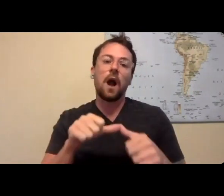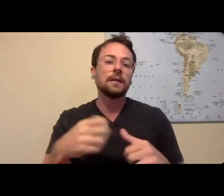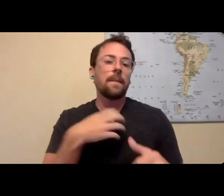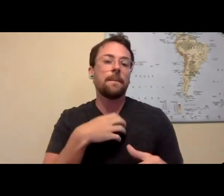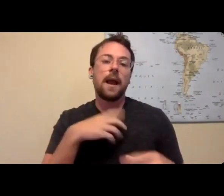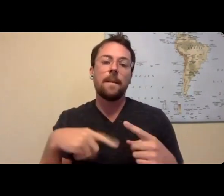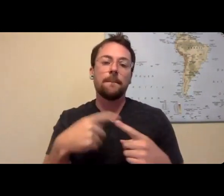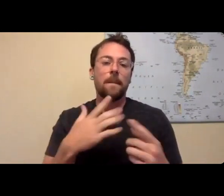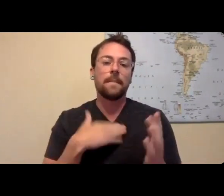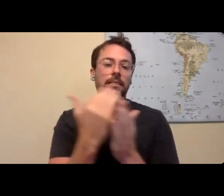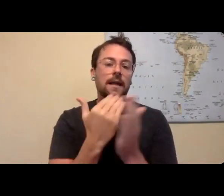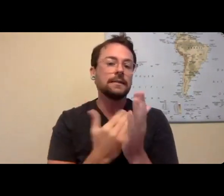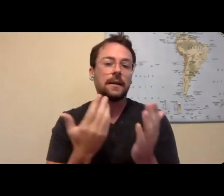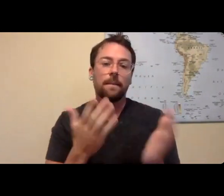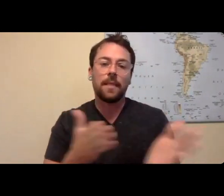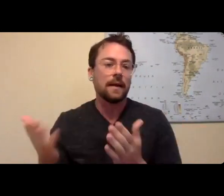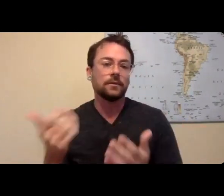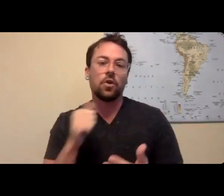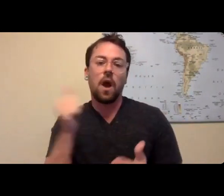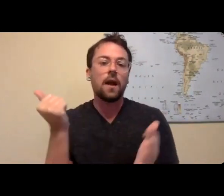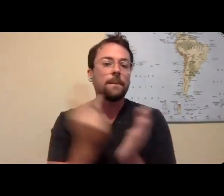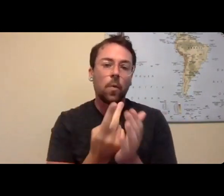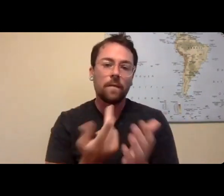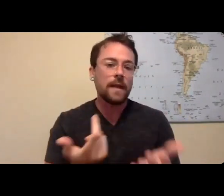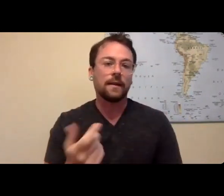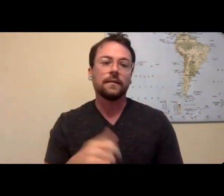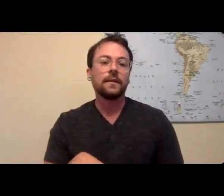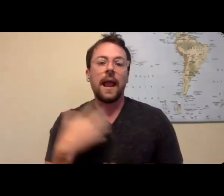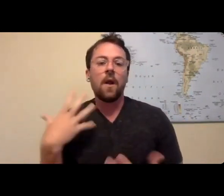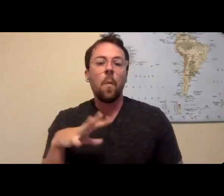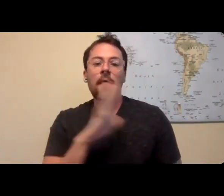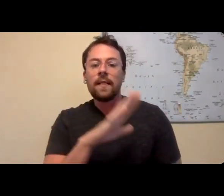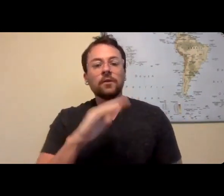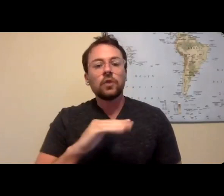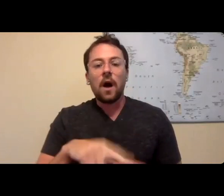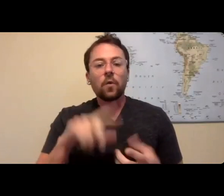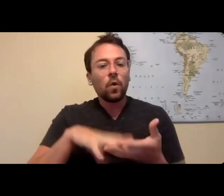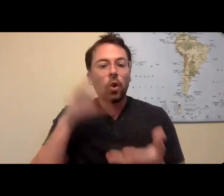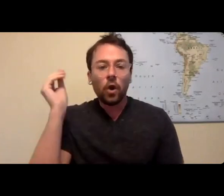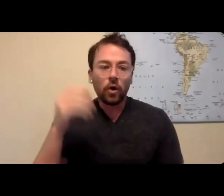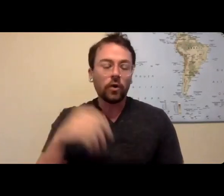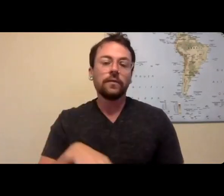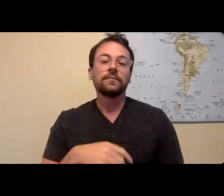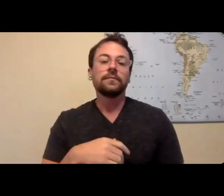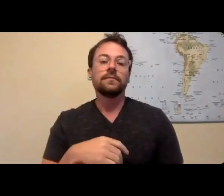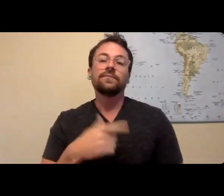To develop their own identities, and to discover who they really are.